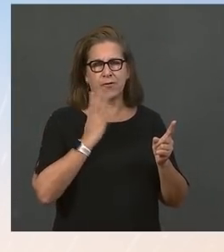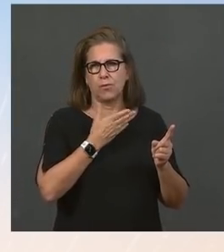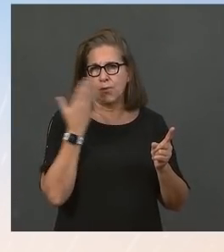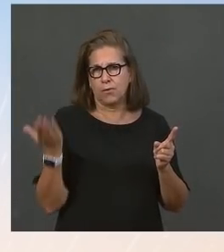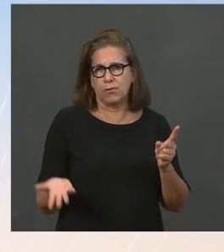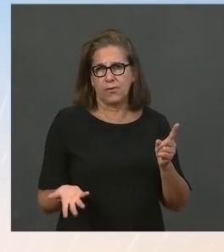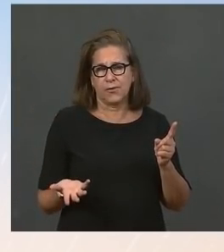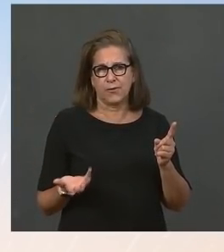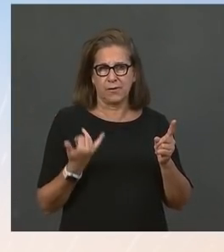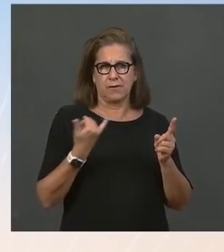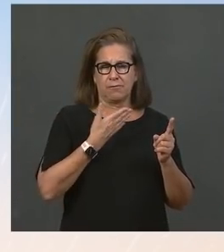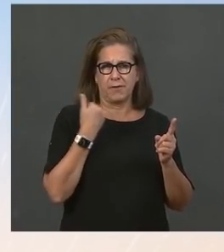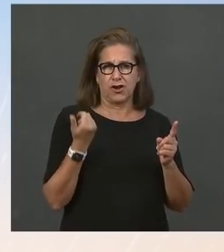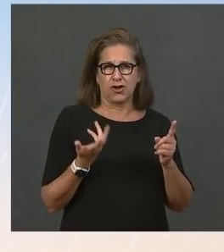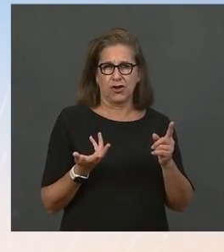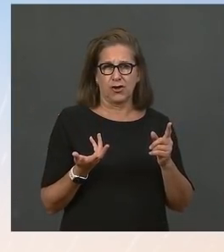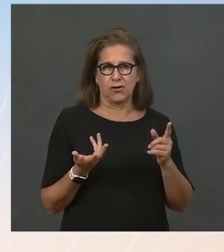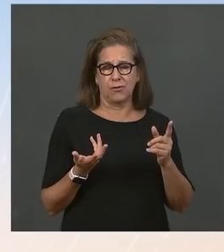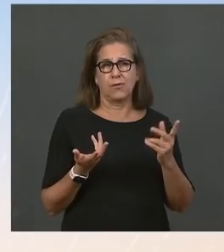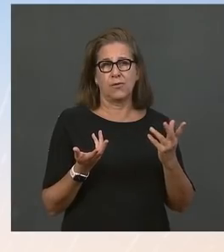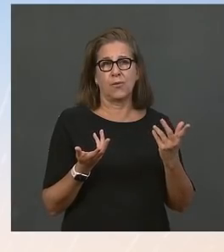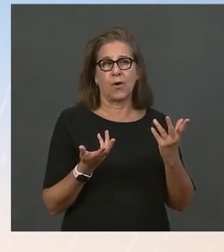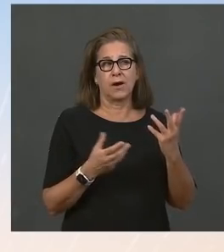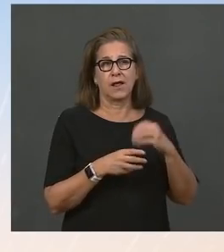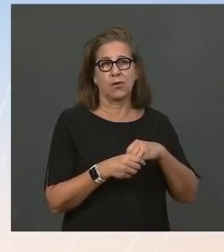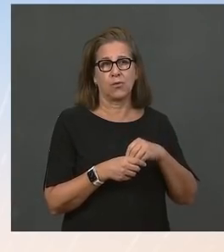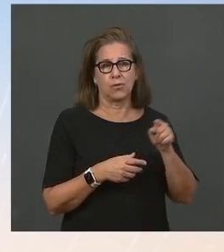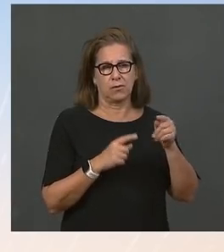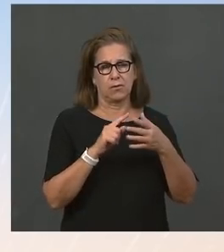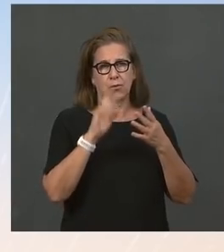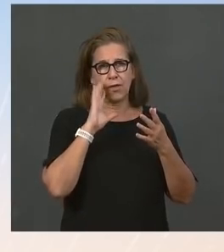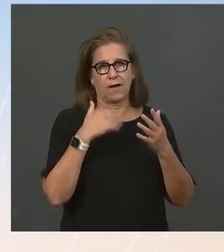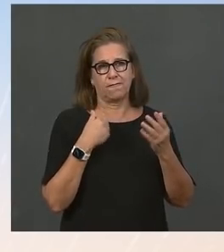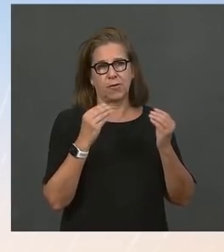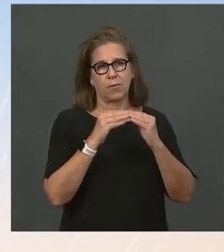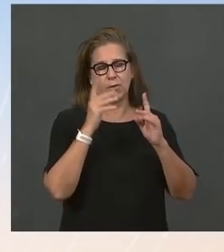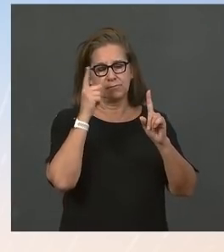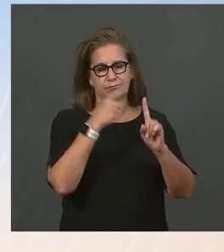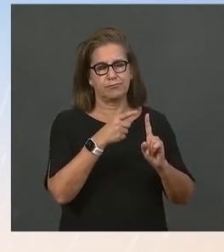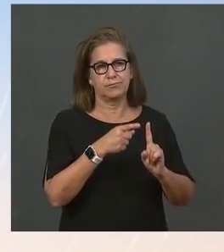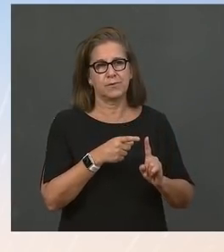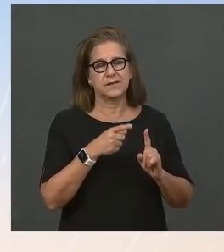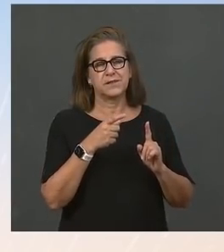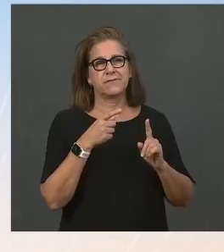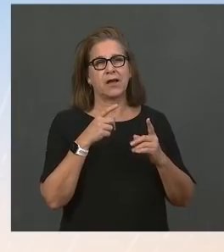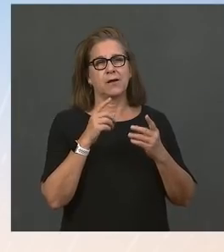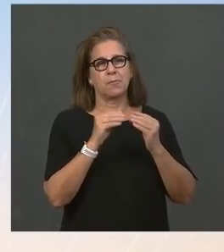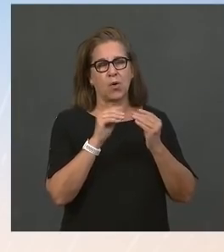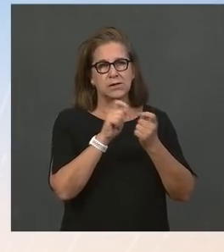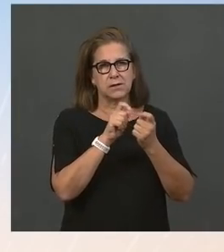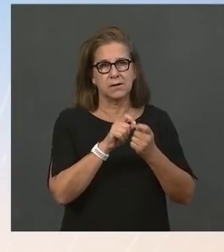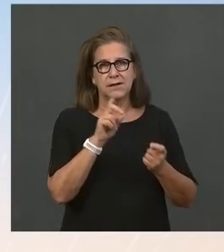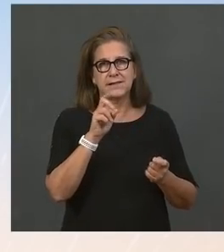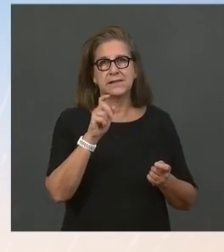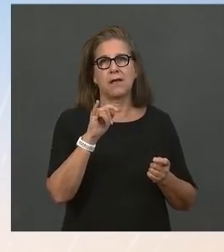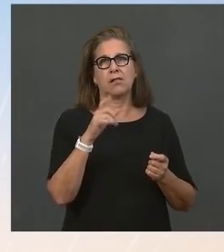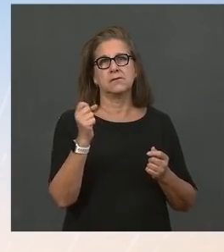but I just wanted to outline some of the key components that there's continued discussion about. The Press: And I noticed you didn't mention Medicare expansion in that.